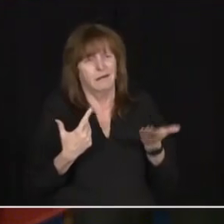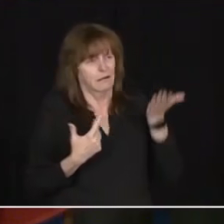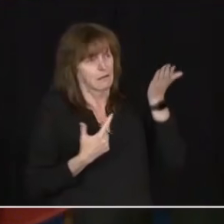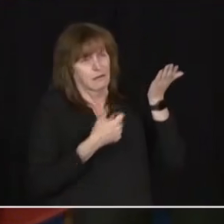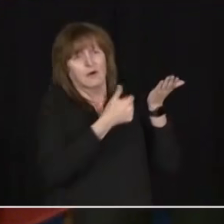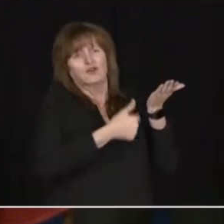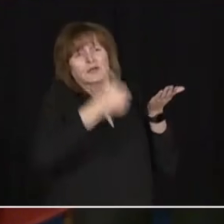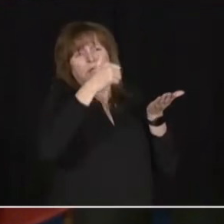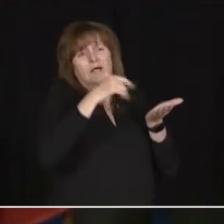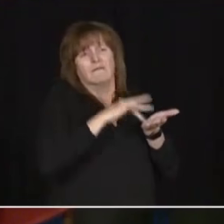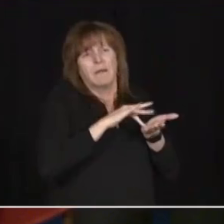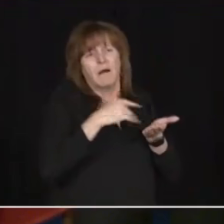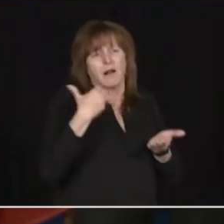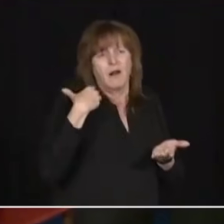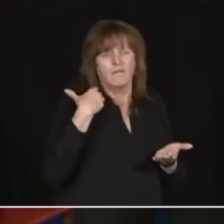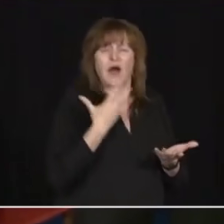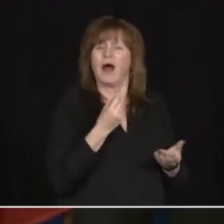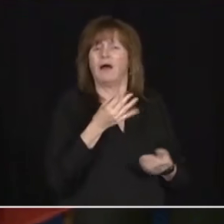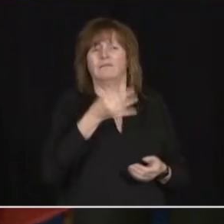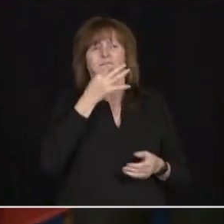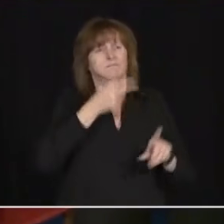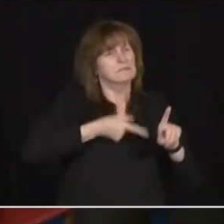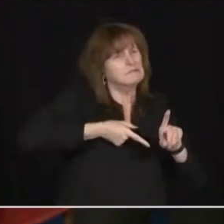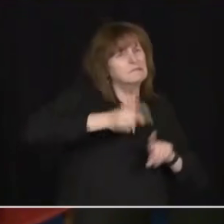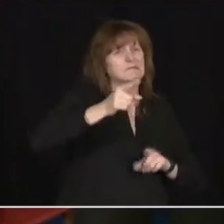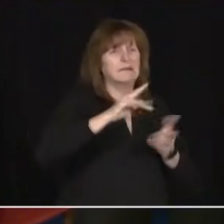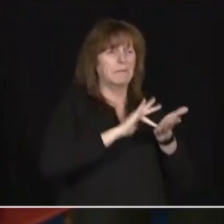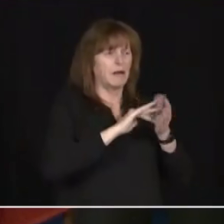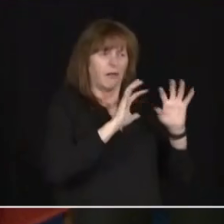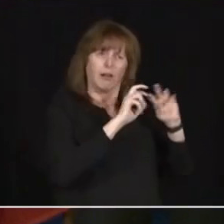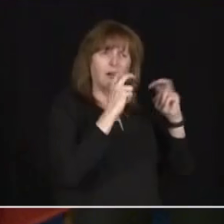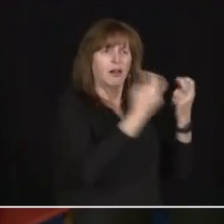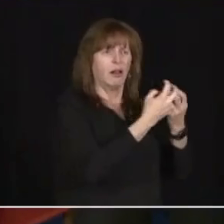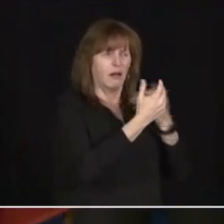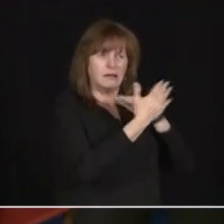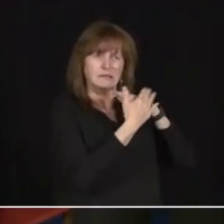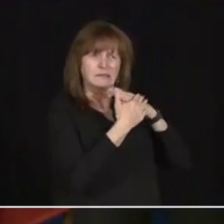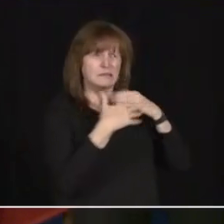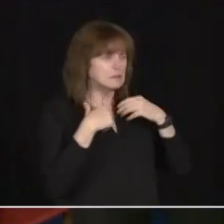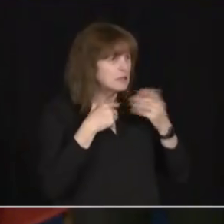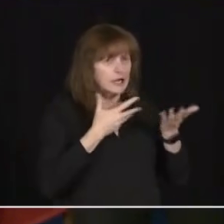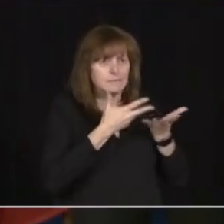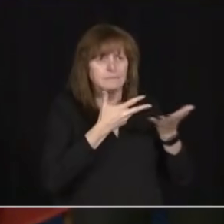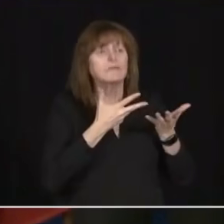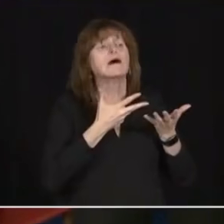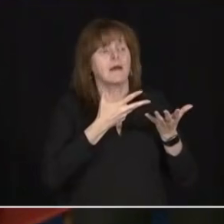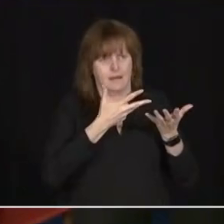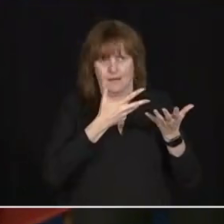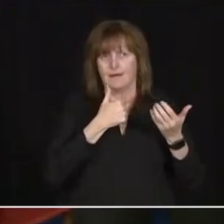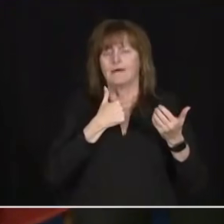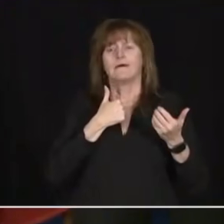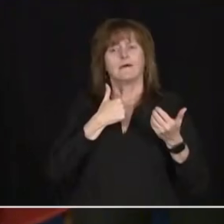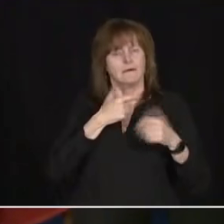health experts. We're taking the time to get it right.